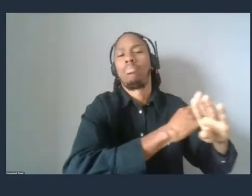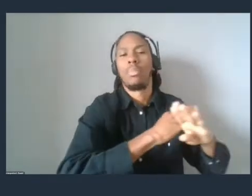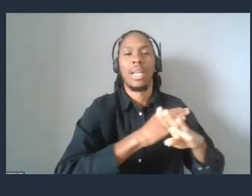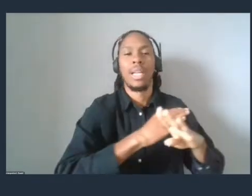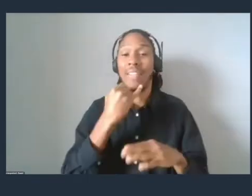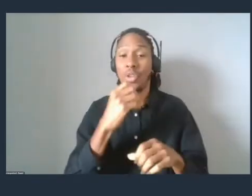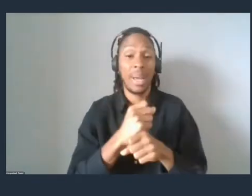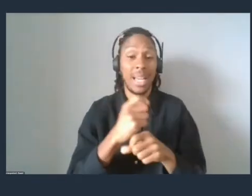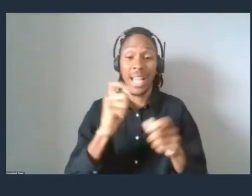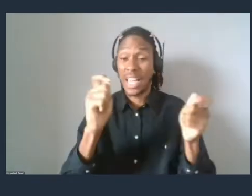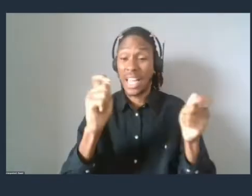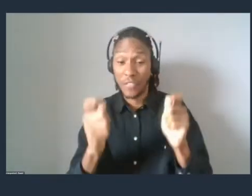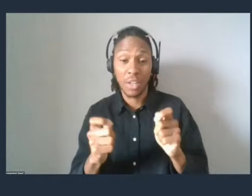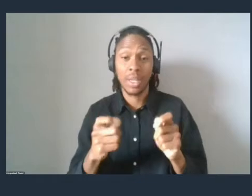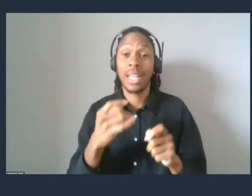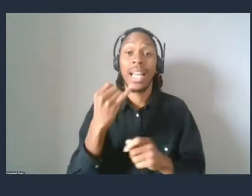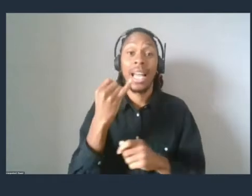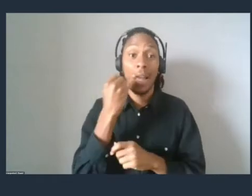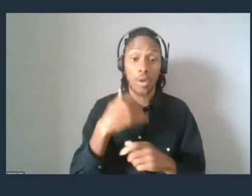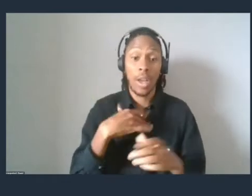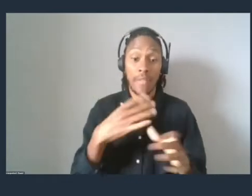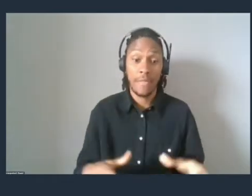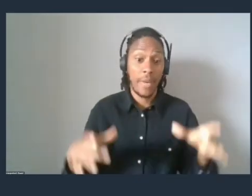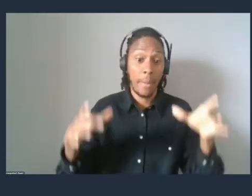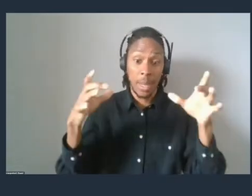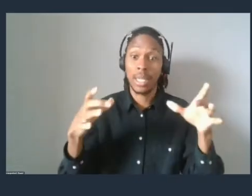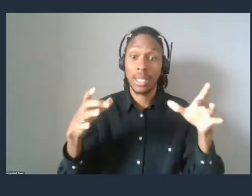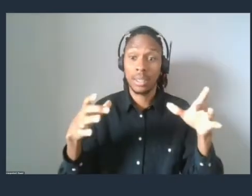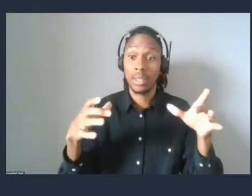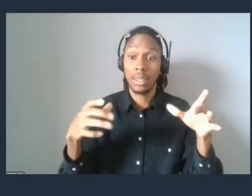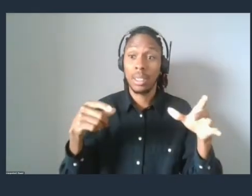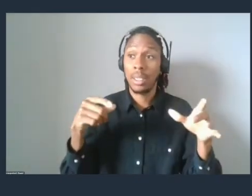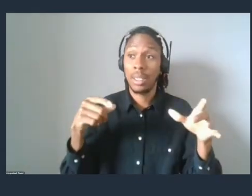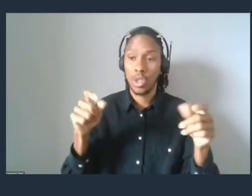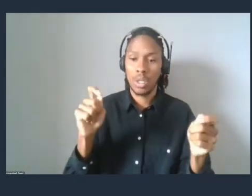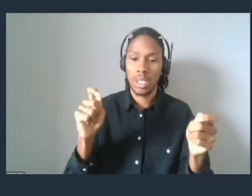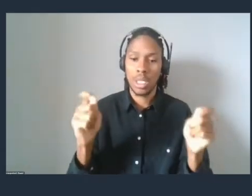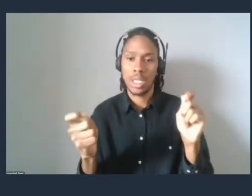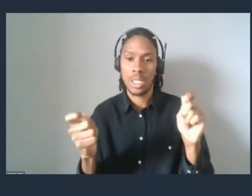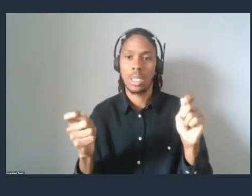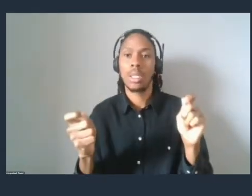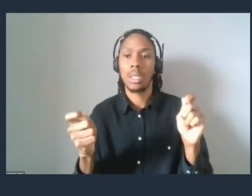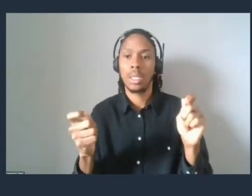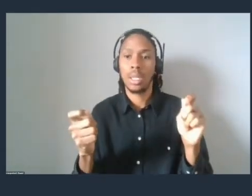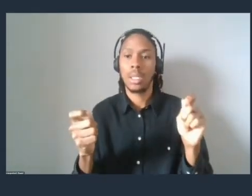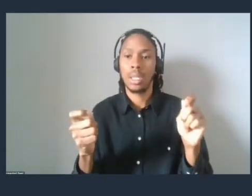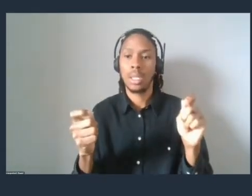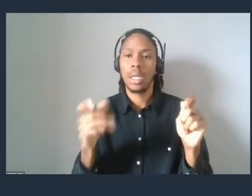And if you have a bucket that was inadvertently configured that way, it will in fact remove the effect of that